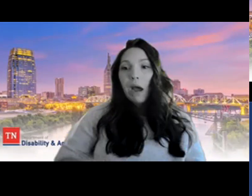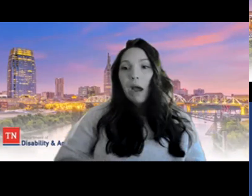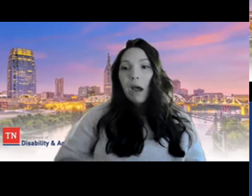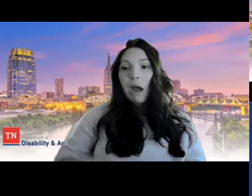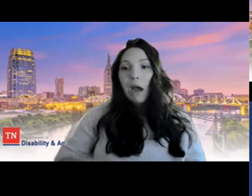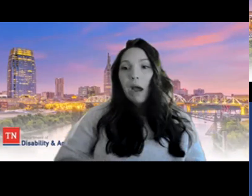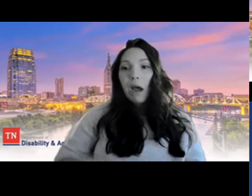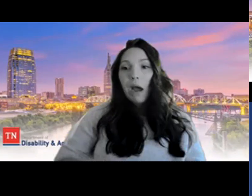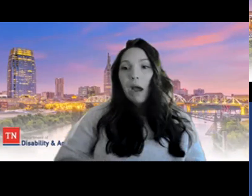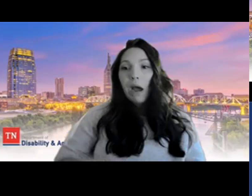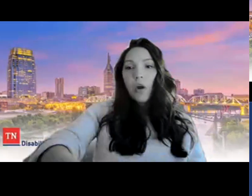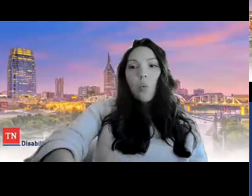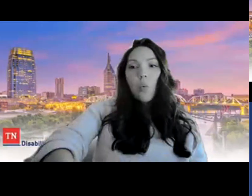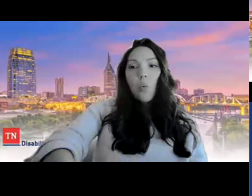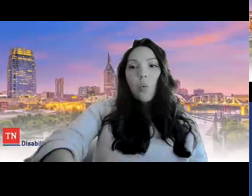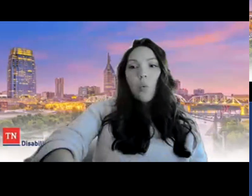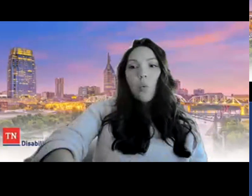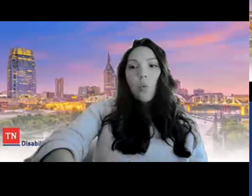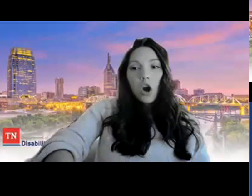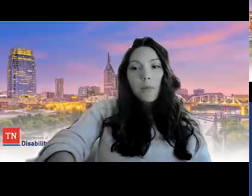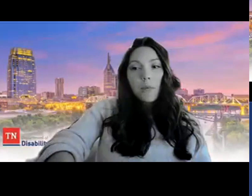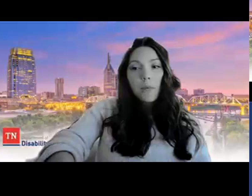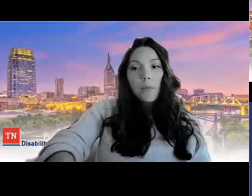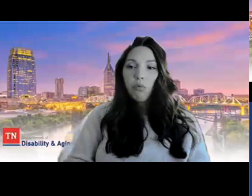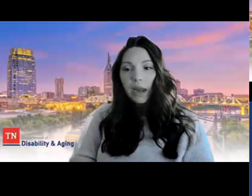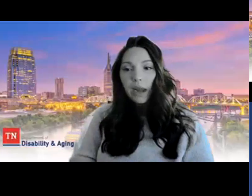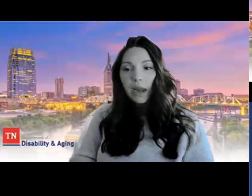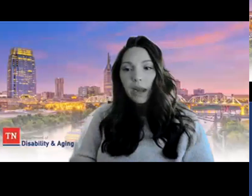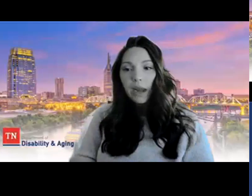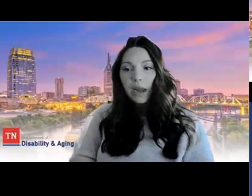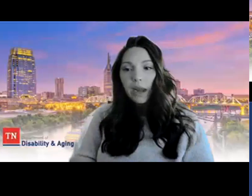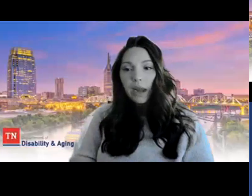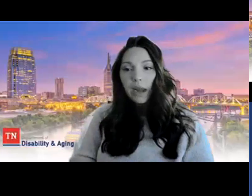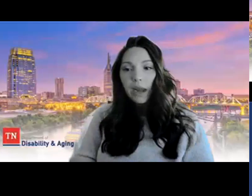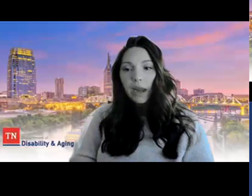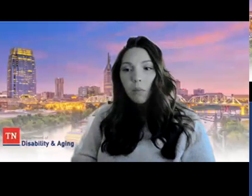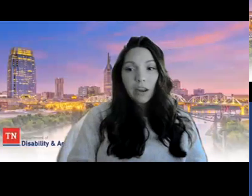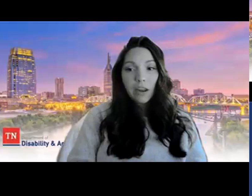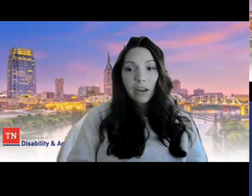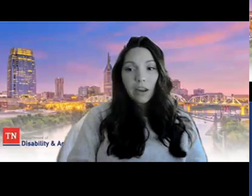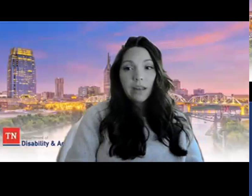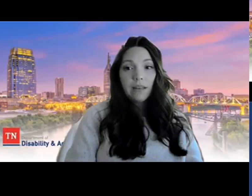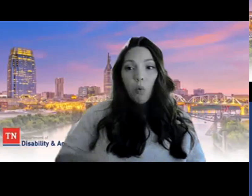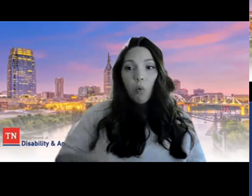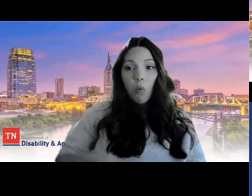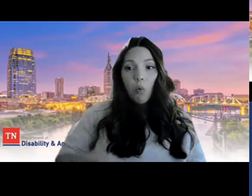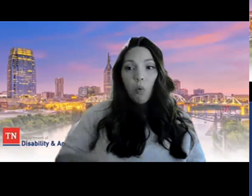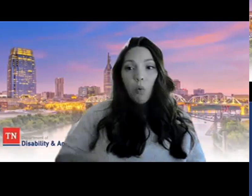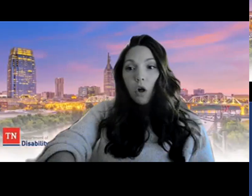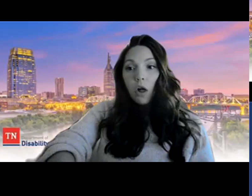We are not putting the PowerPoints on the community resource website anymore, but the presentation itself will be available.